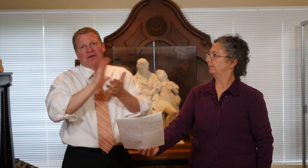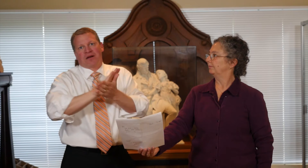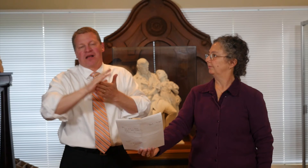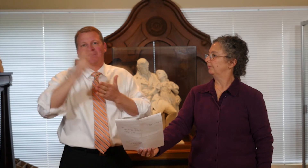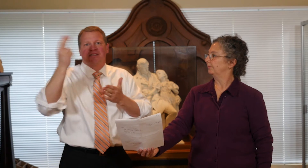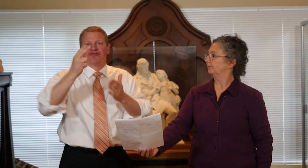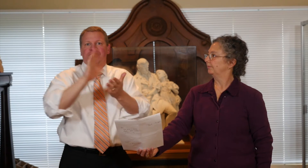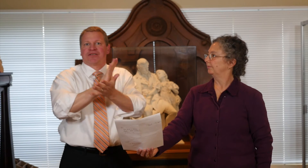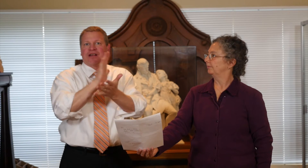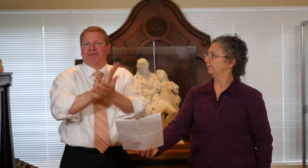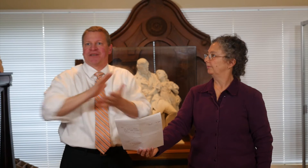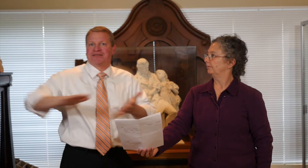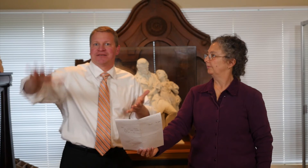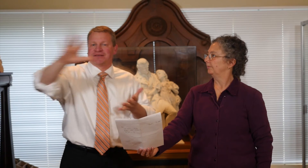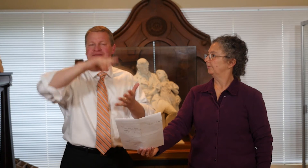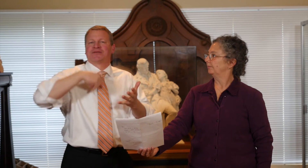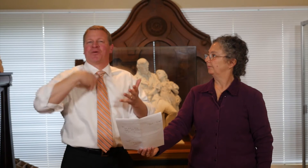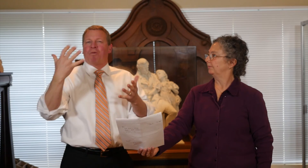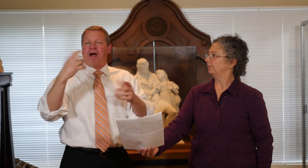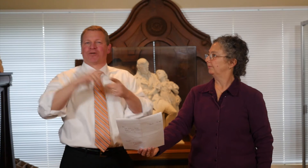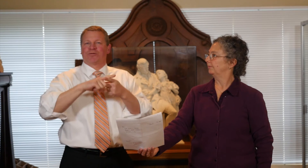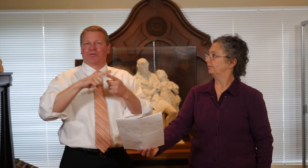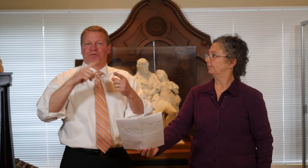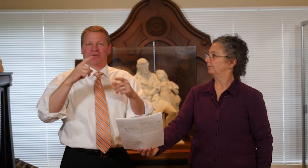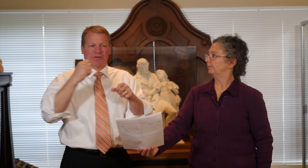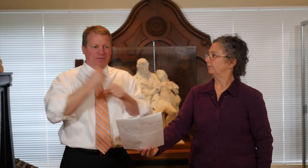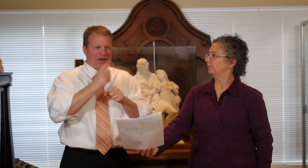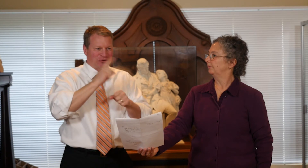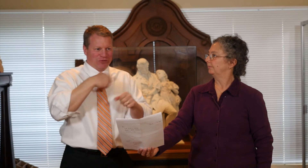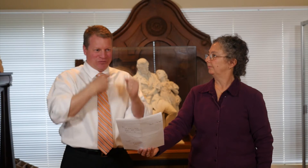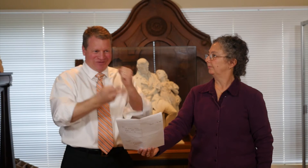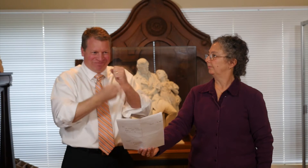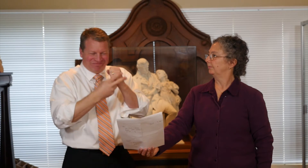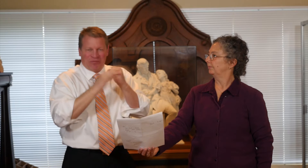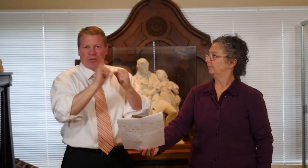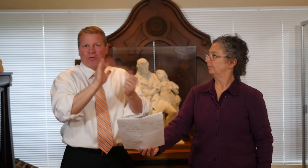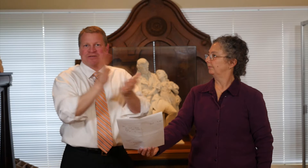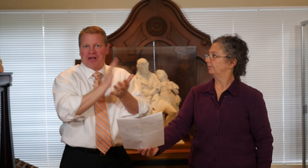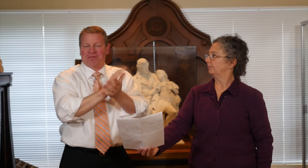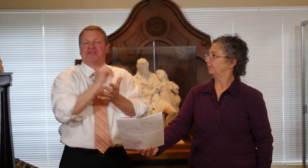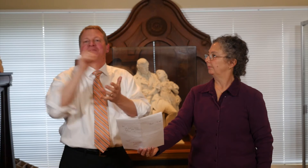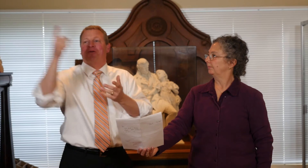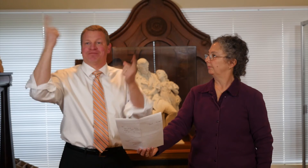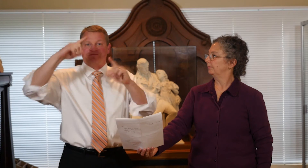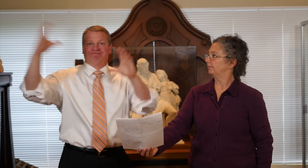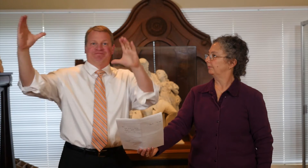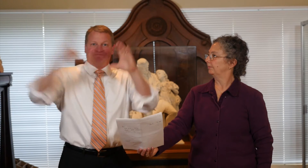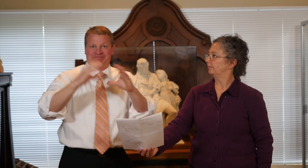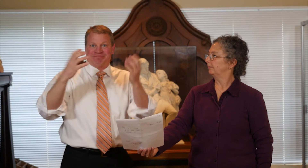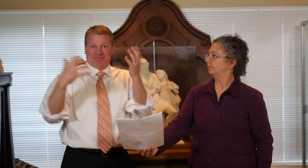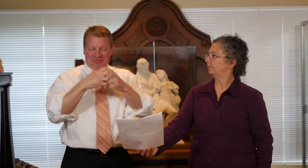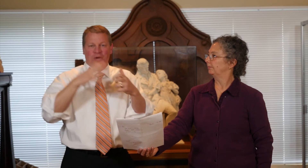we have many historical documents that we would like to make sure we preserve.